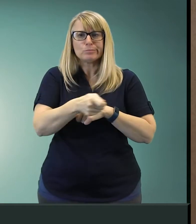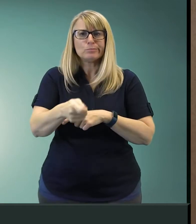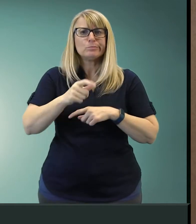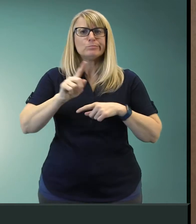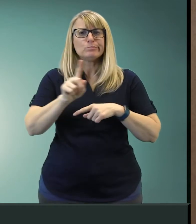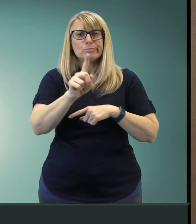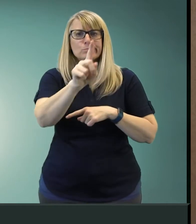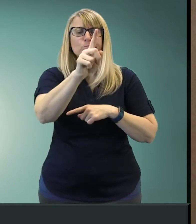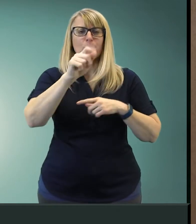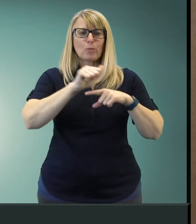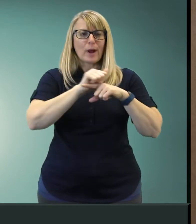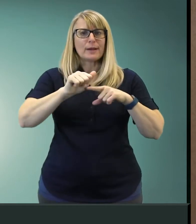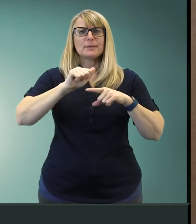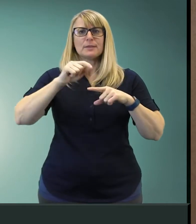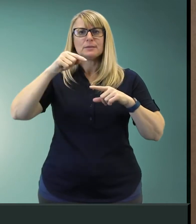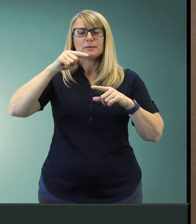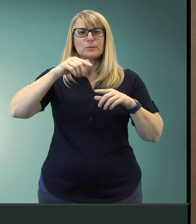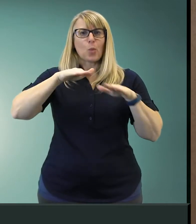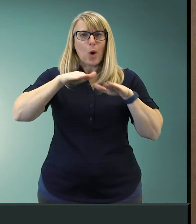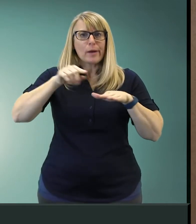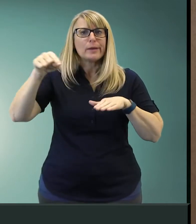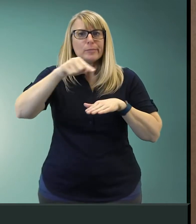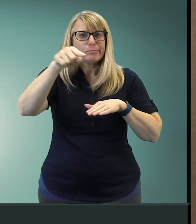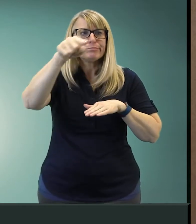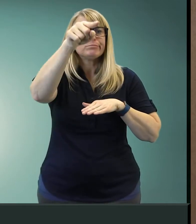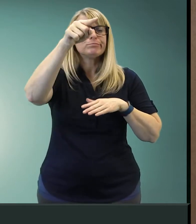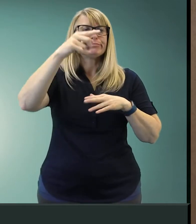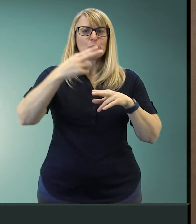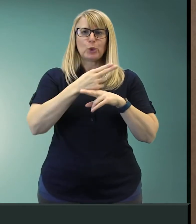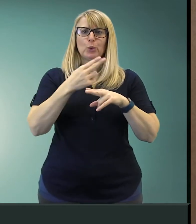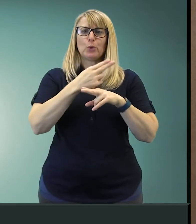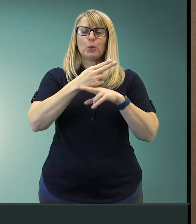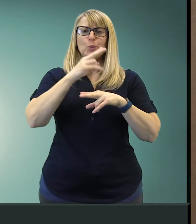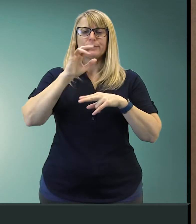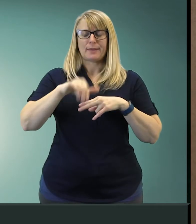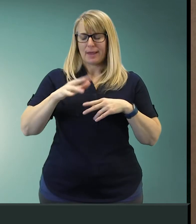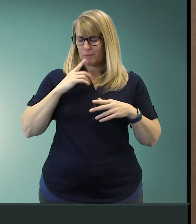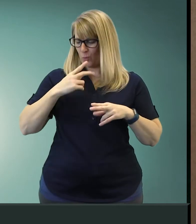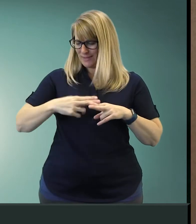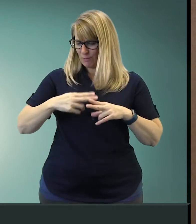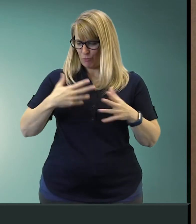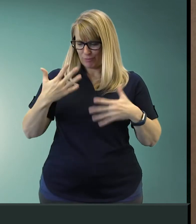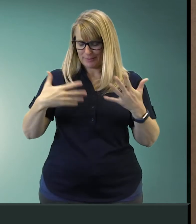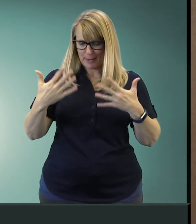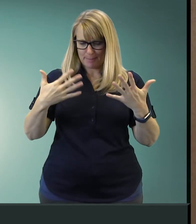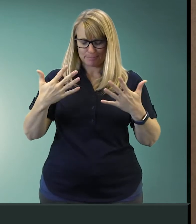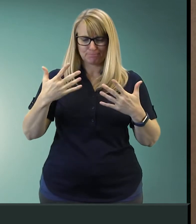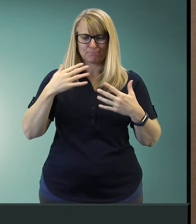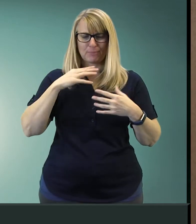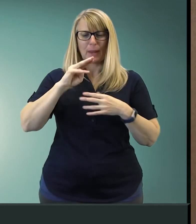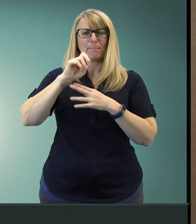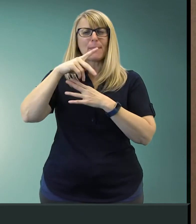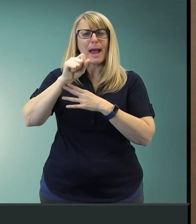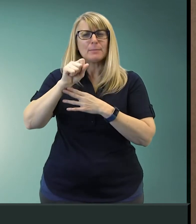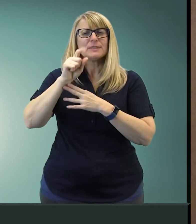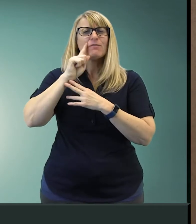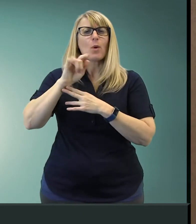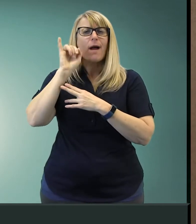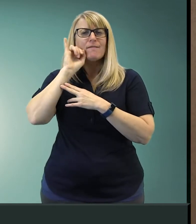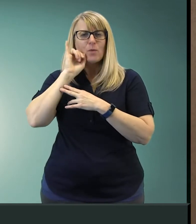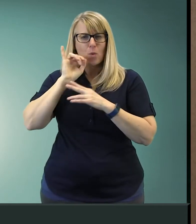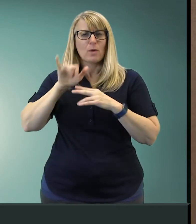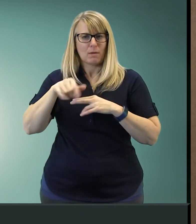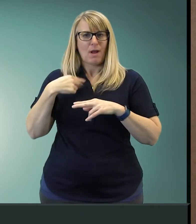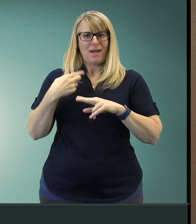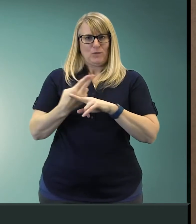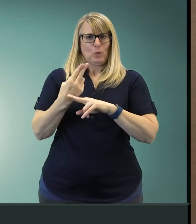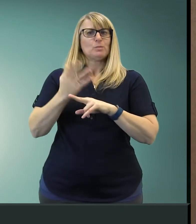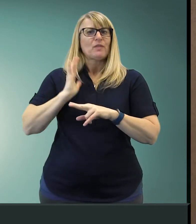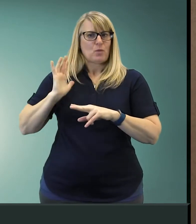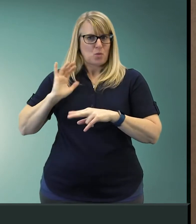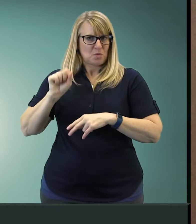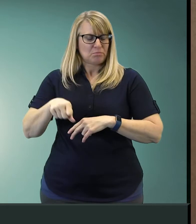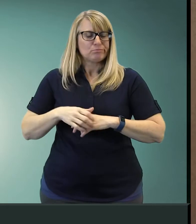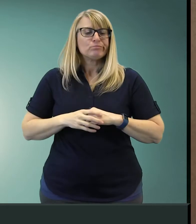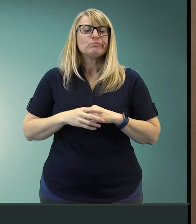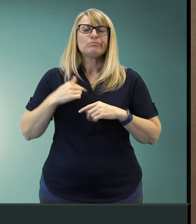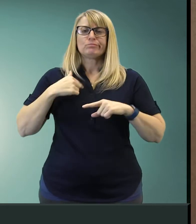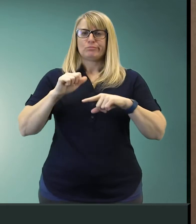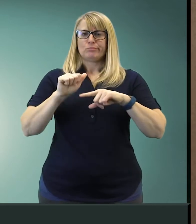I have practiced walking routes using the Maps on the iPhone. I have used that before.